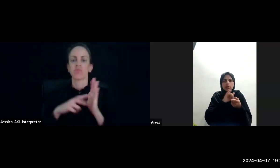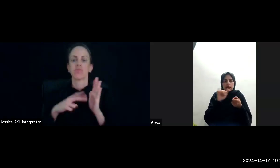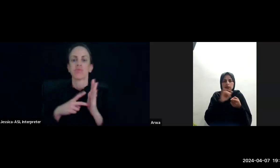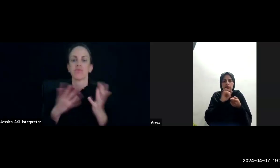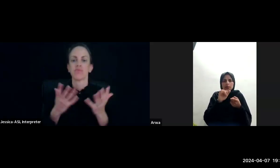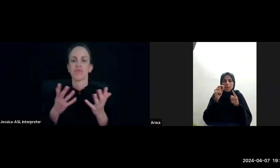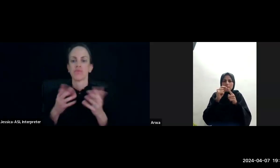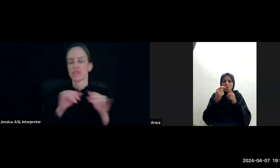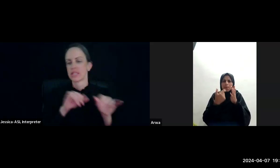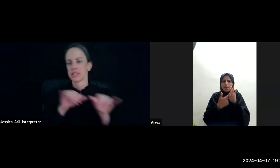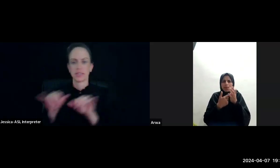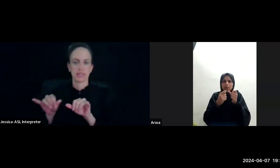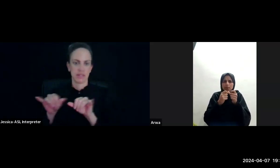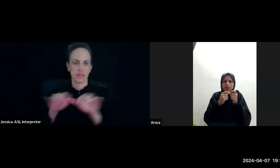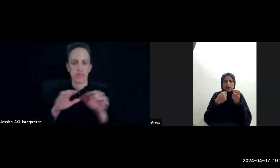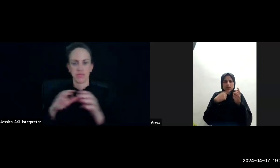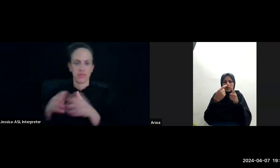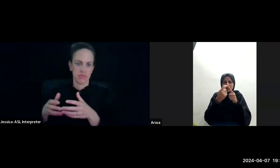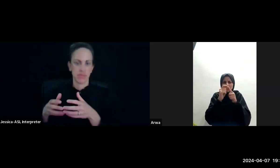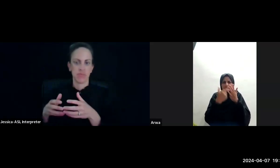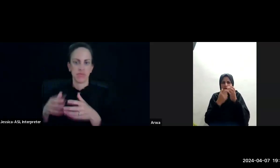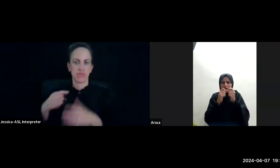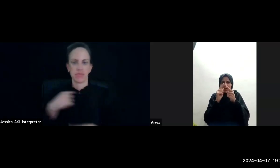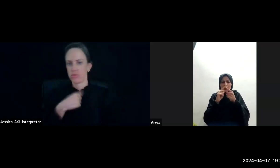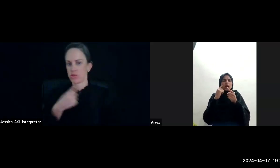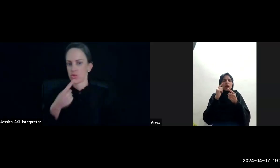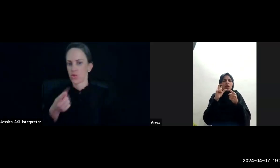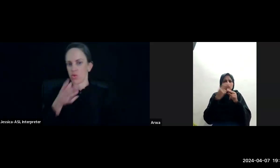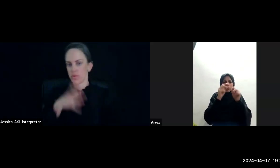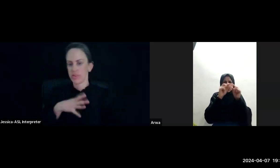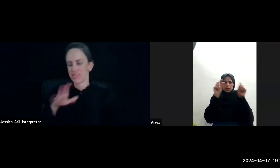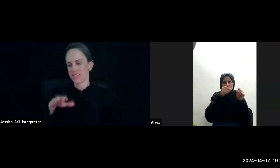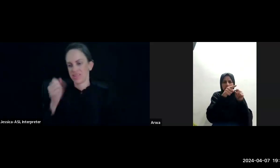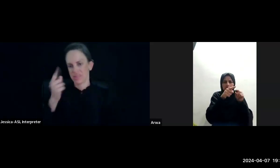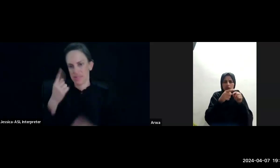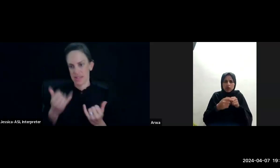and we told molecularly that see look you have two copies wrong and when you get married to